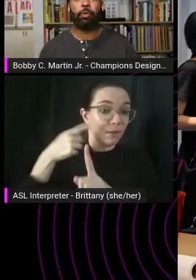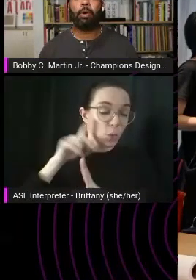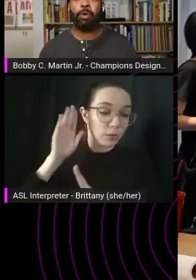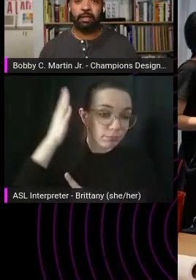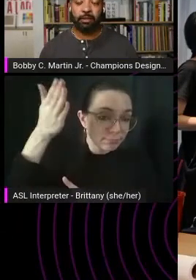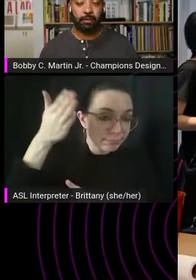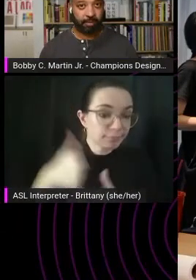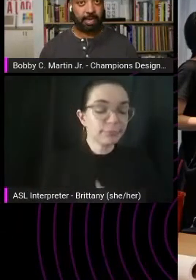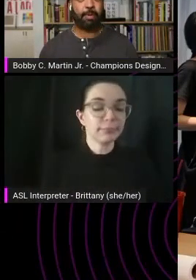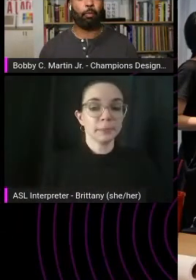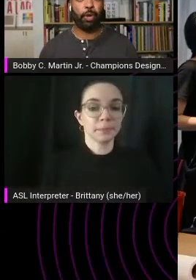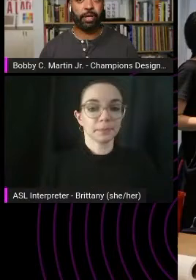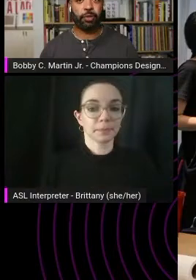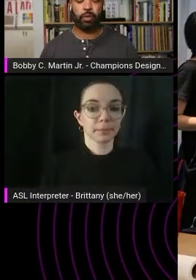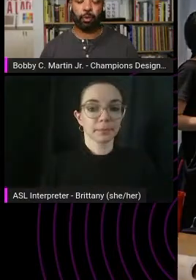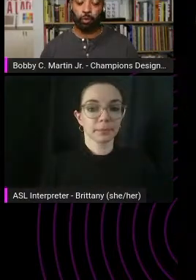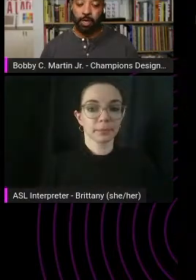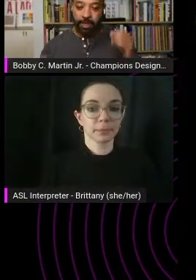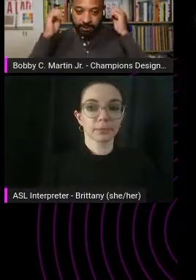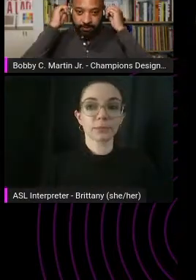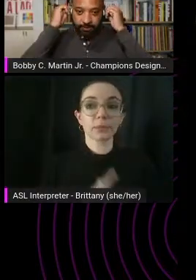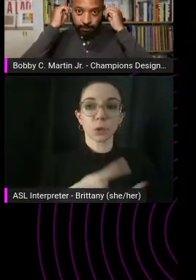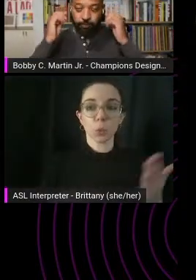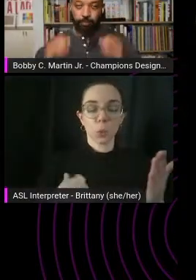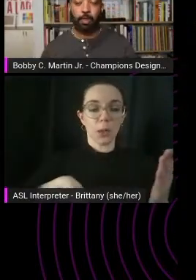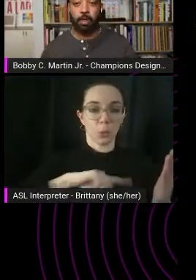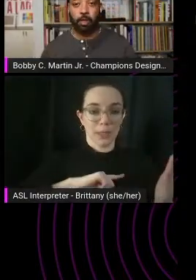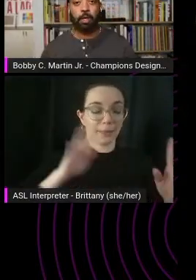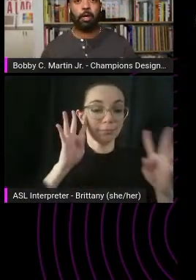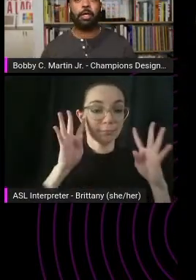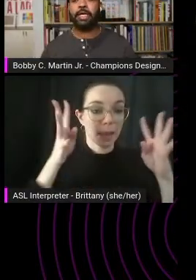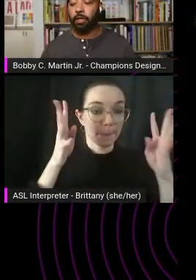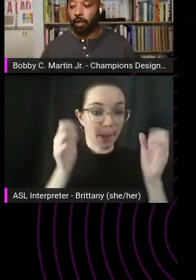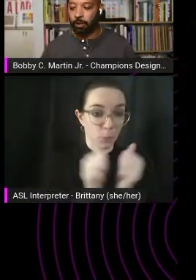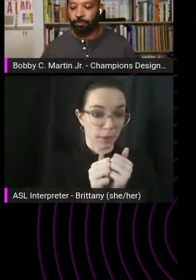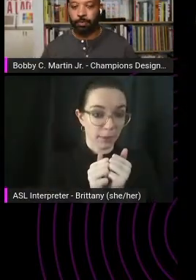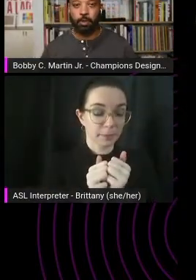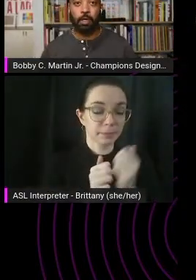So what we came up with was, Carnegie Hall